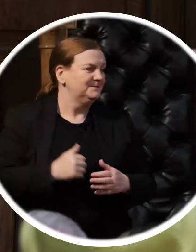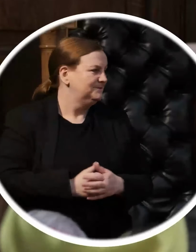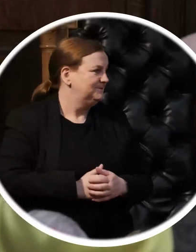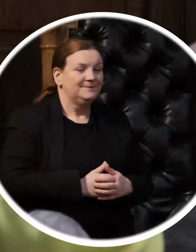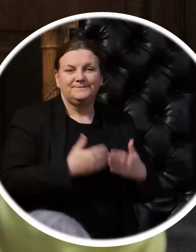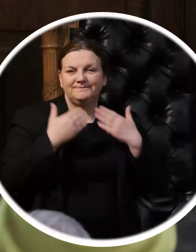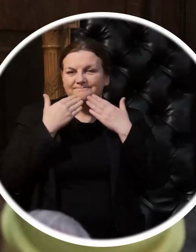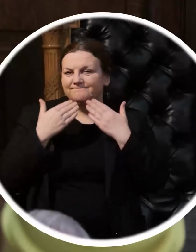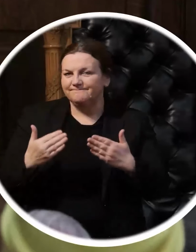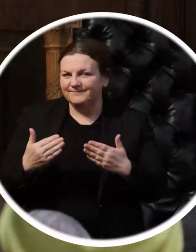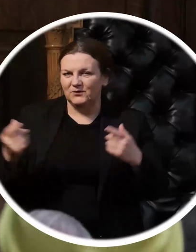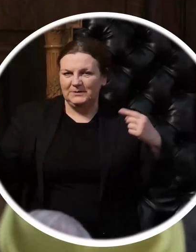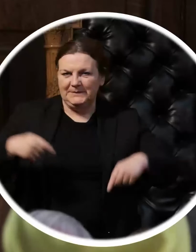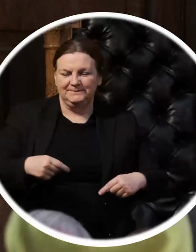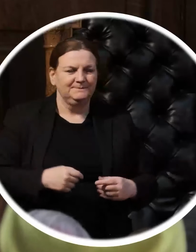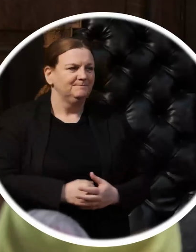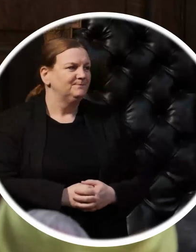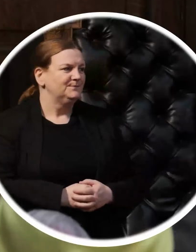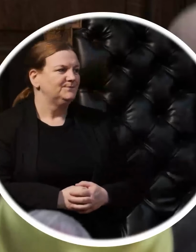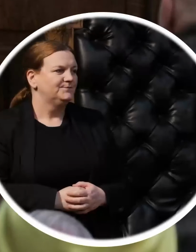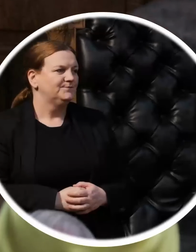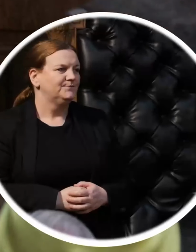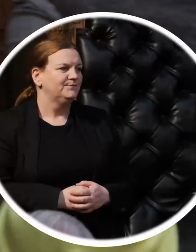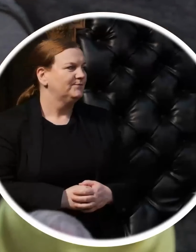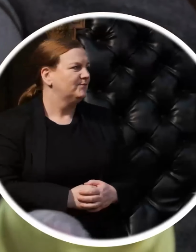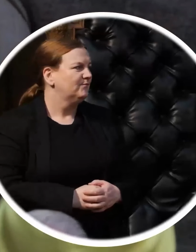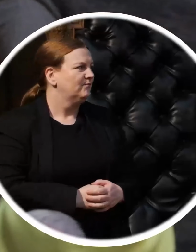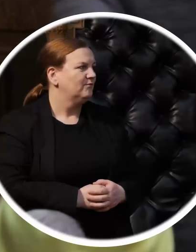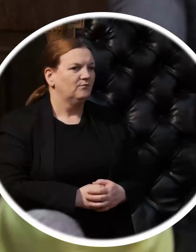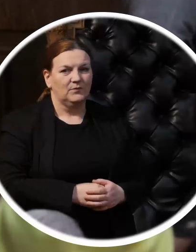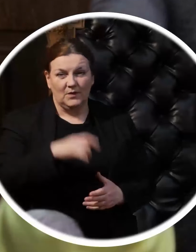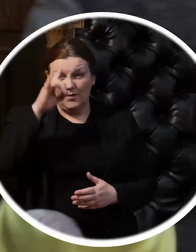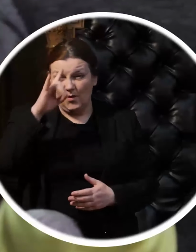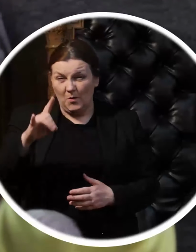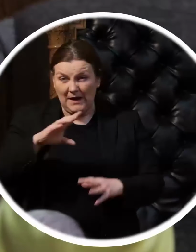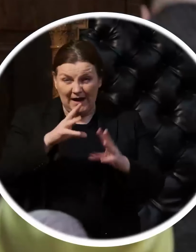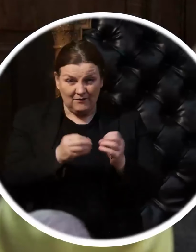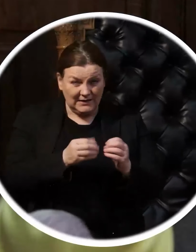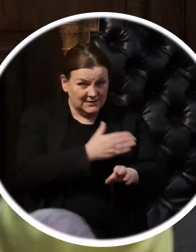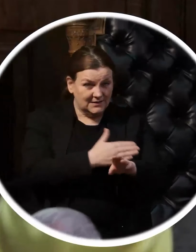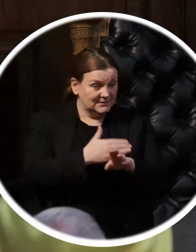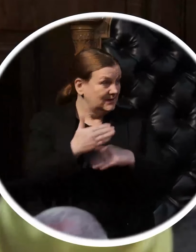Thank you very much for coming and hopefully this will all get started. There we are, yes.